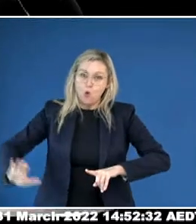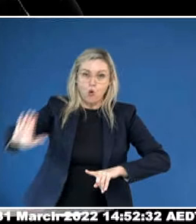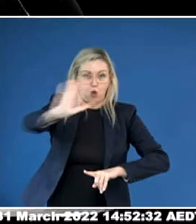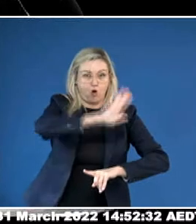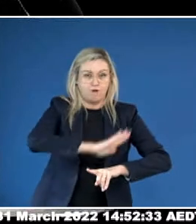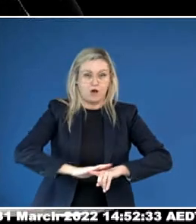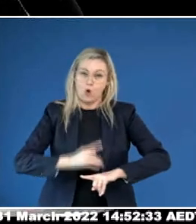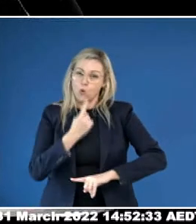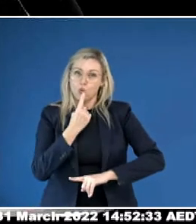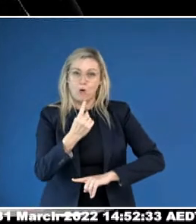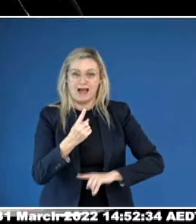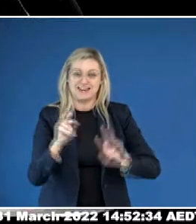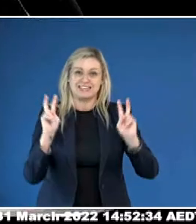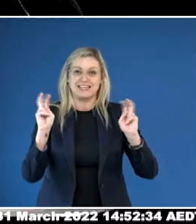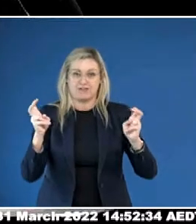that incorporates us.